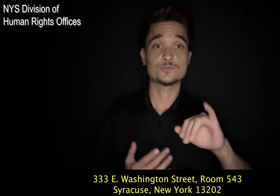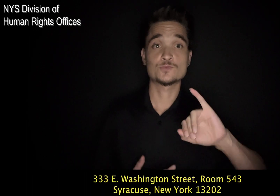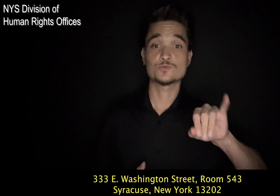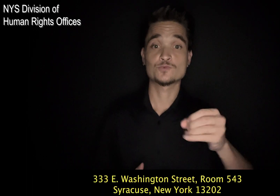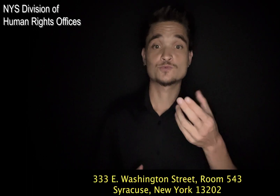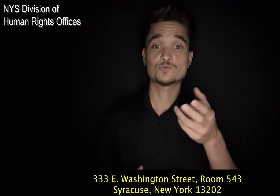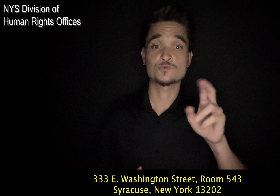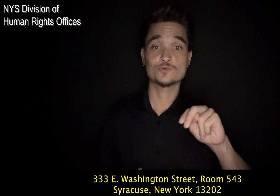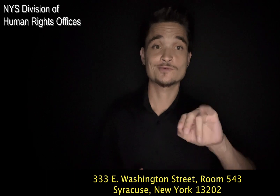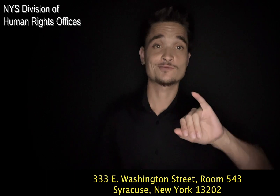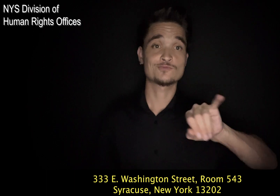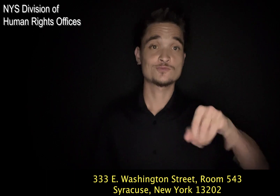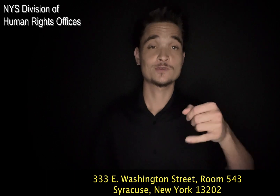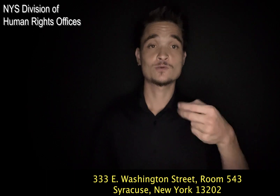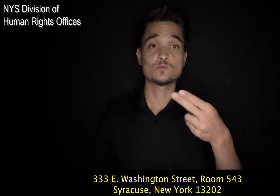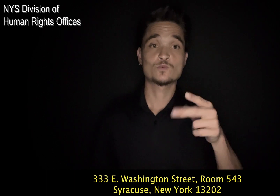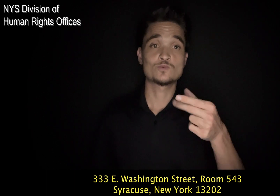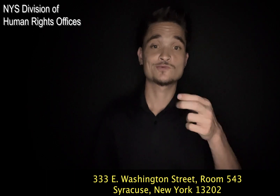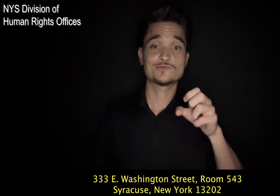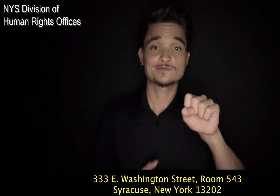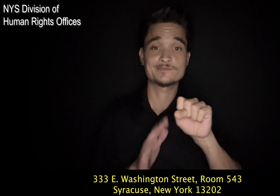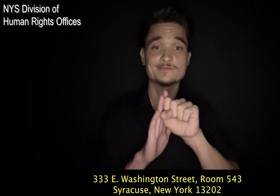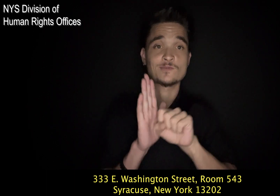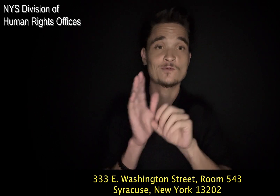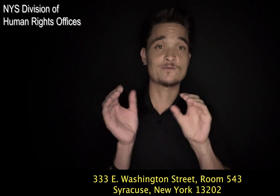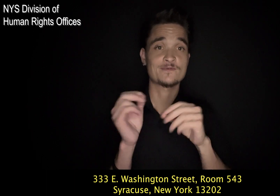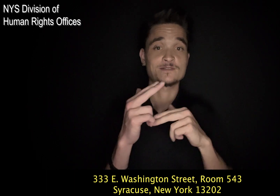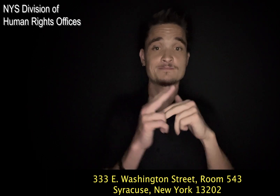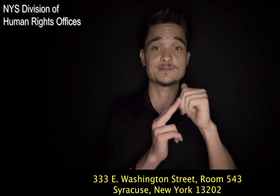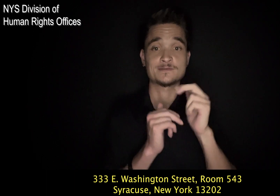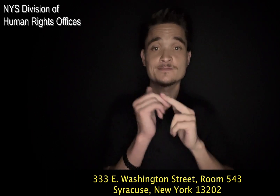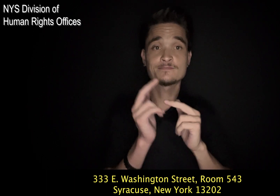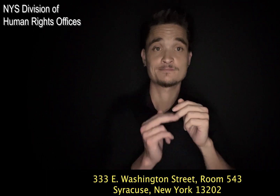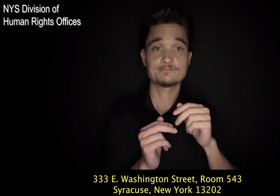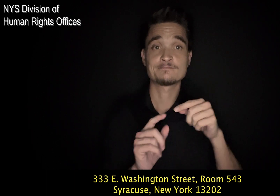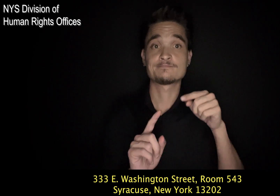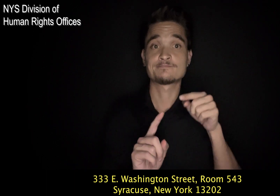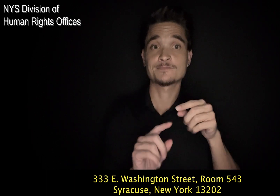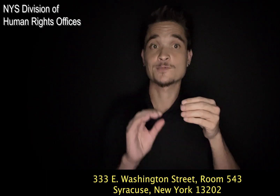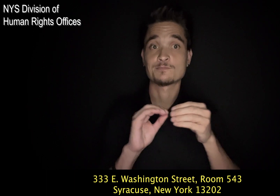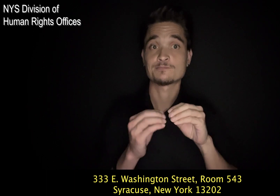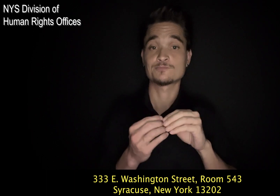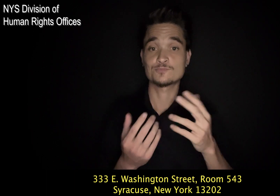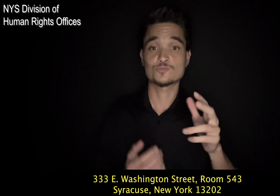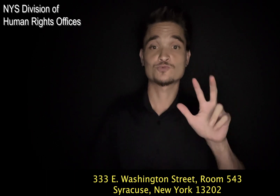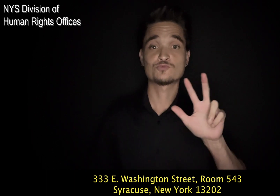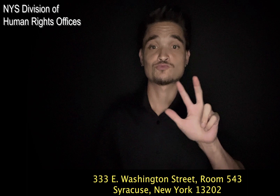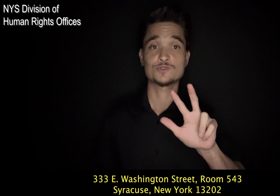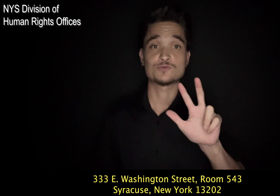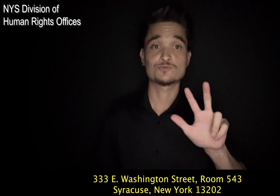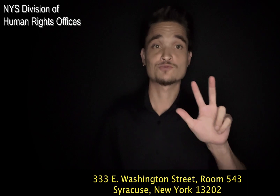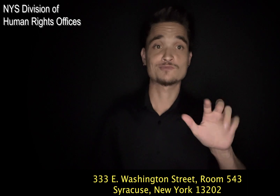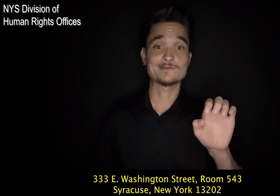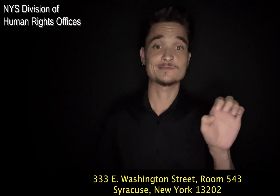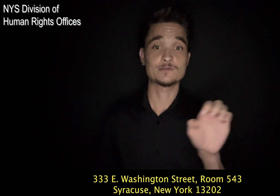333 E. Washington Street, Room 543 Syracuse, New York 13202